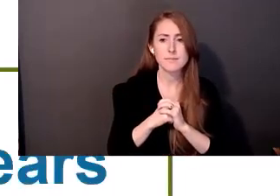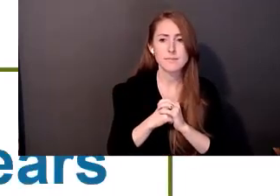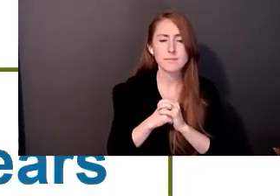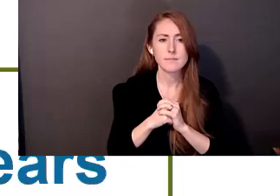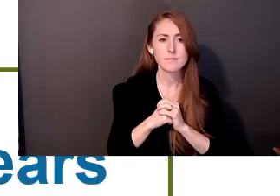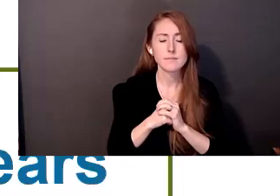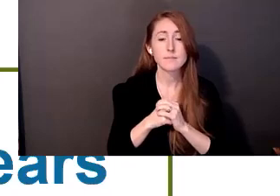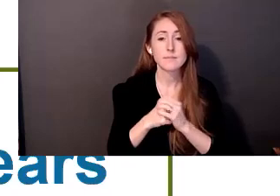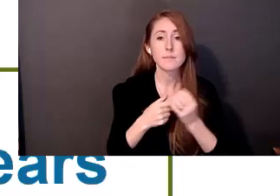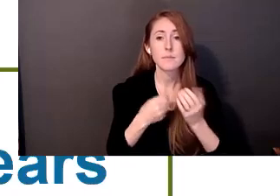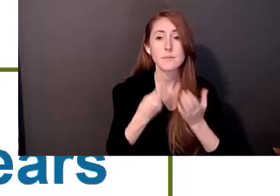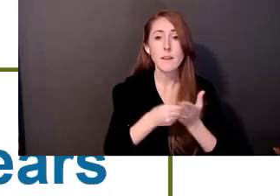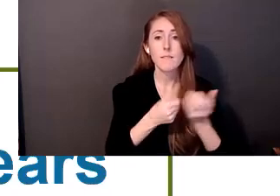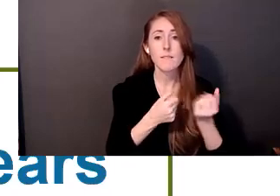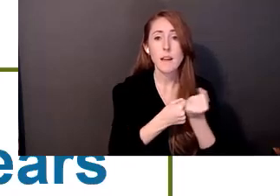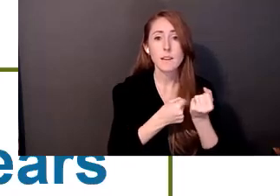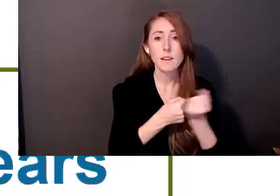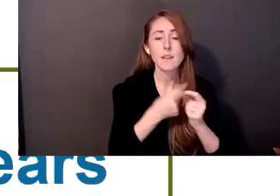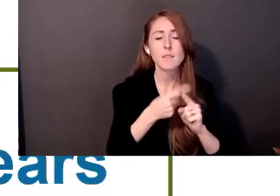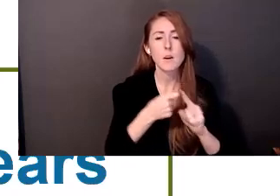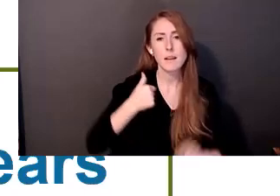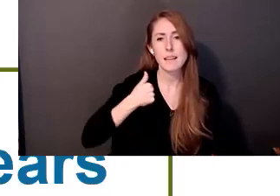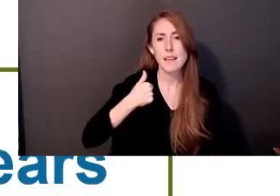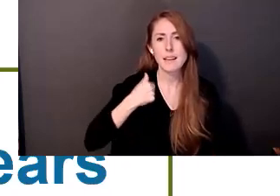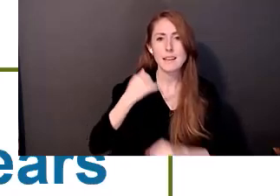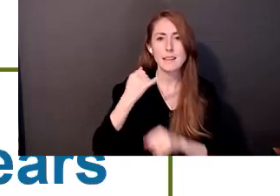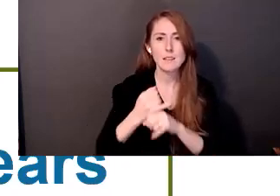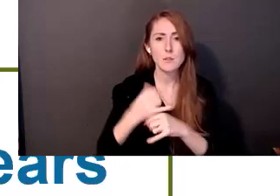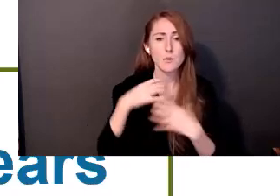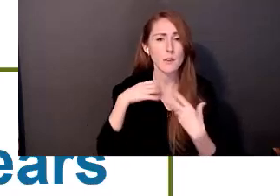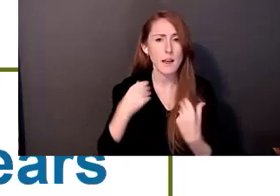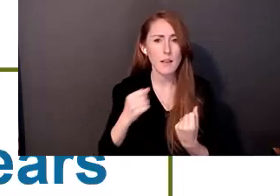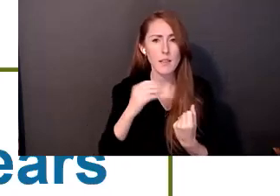of Health and Research. It was a two-year project, as I mentioned,